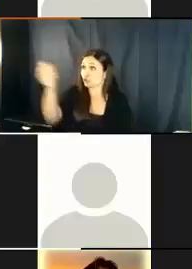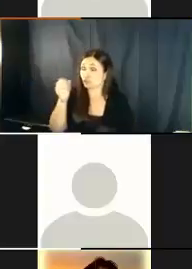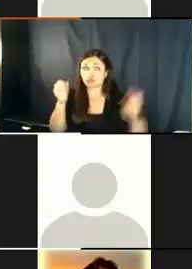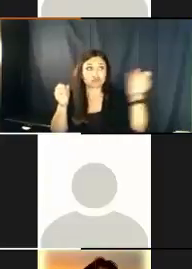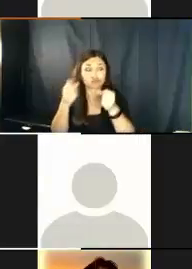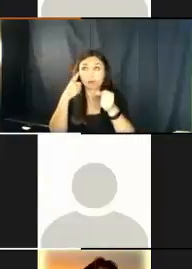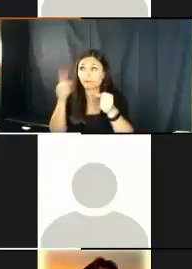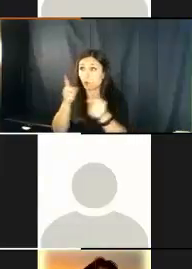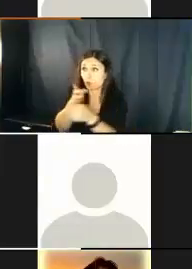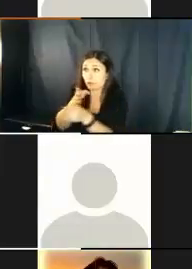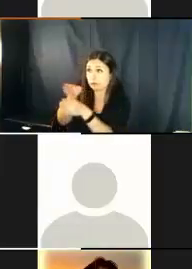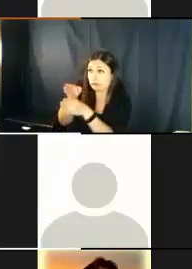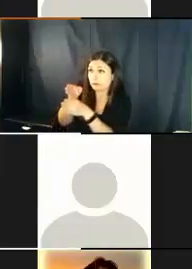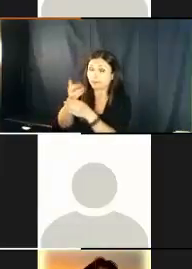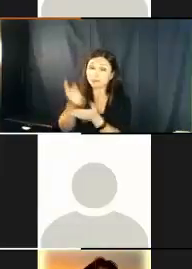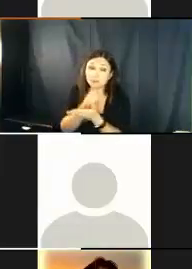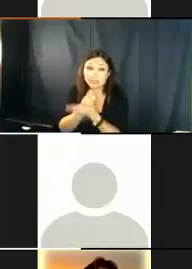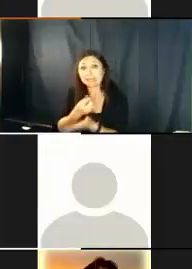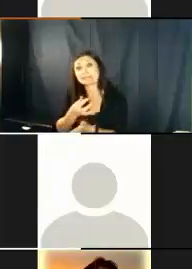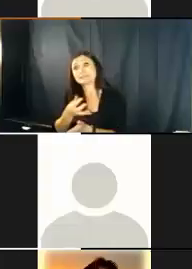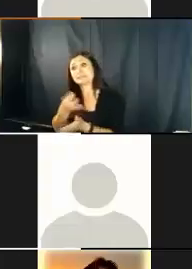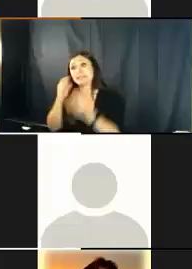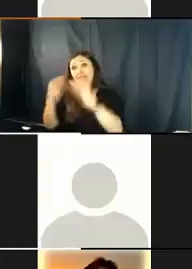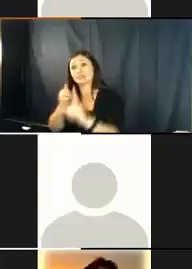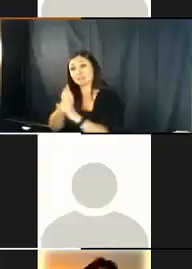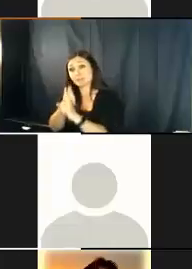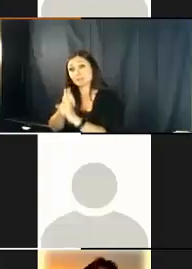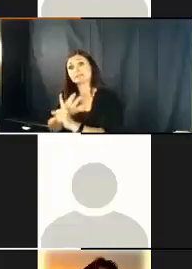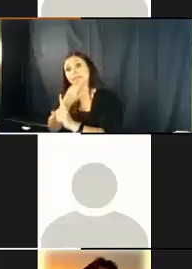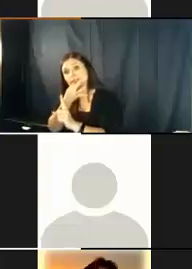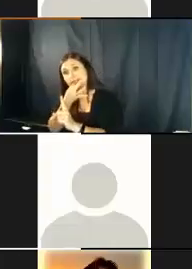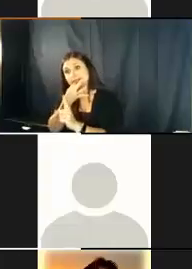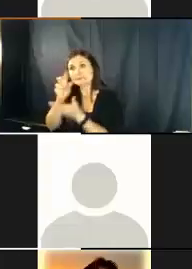Sometimes the teacher is the expert is the designer.